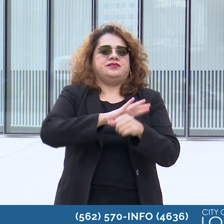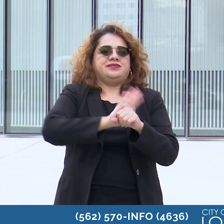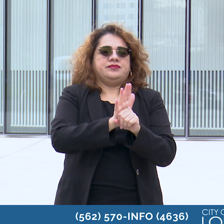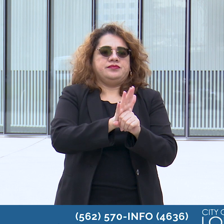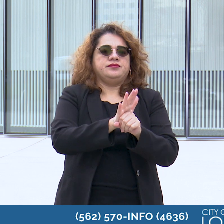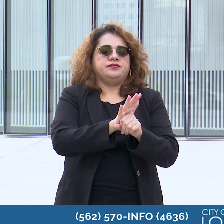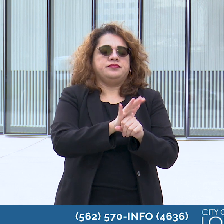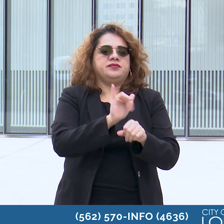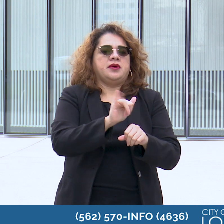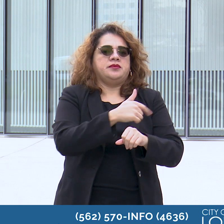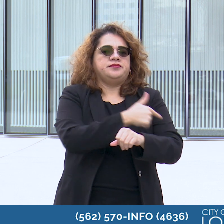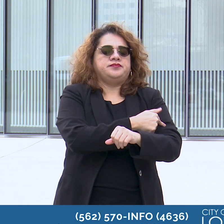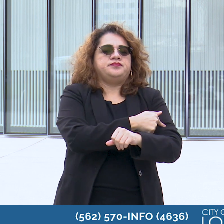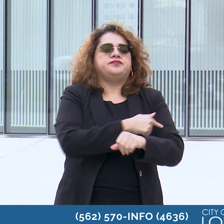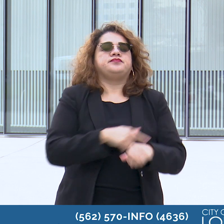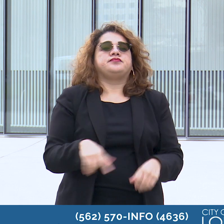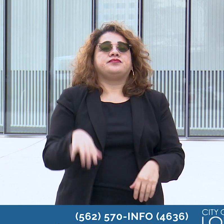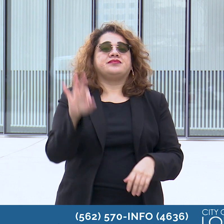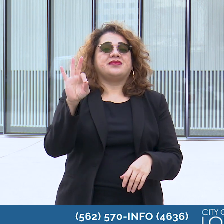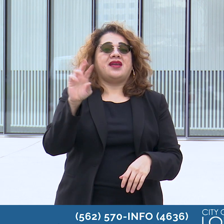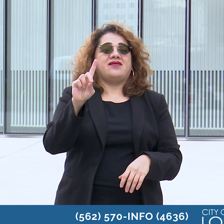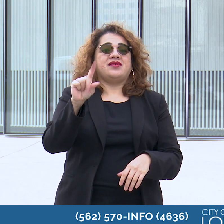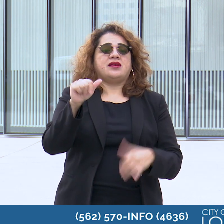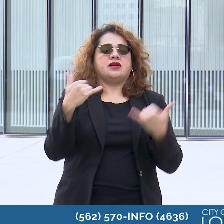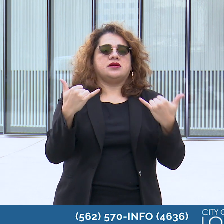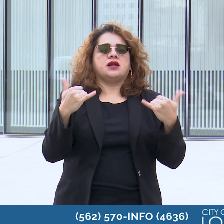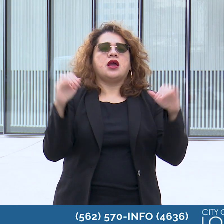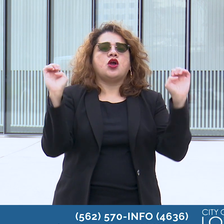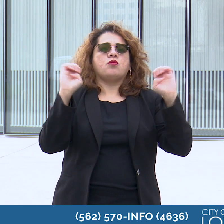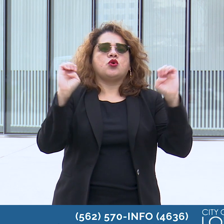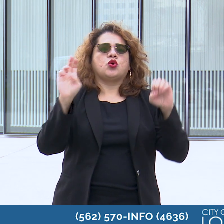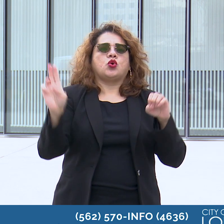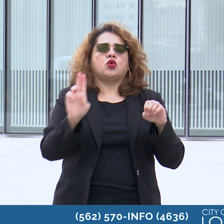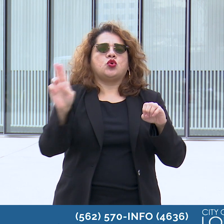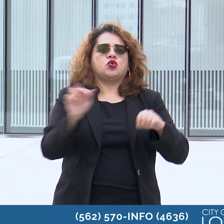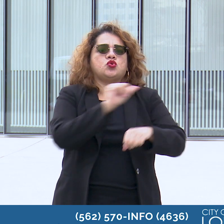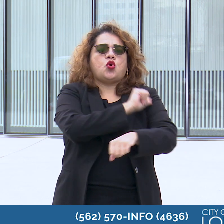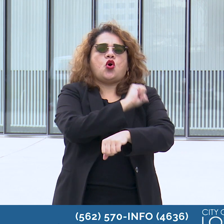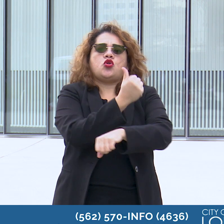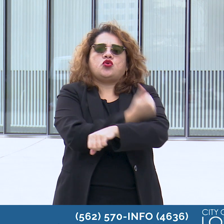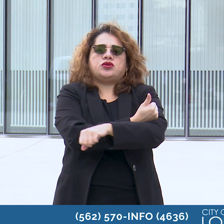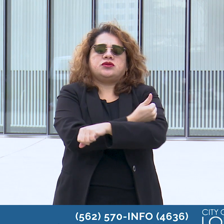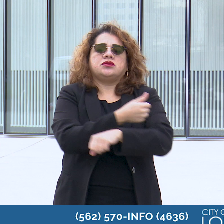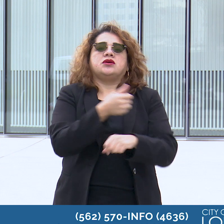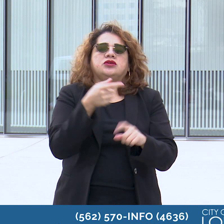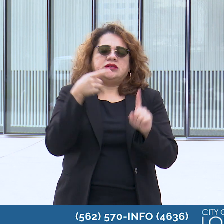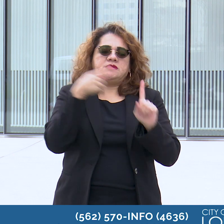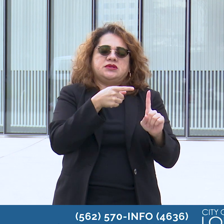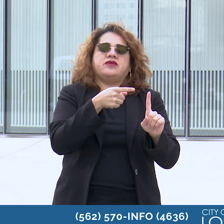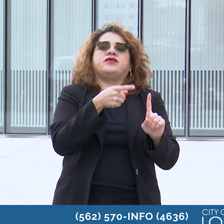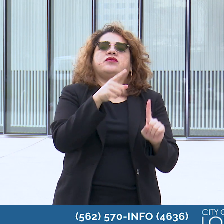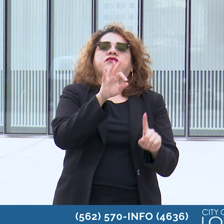Today the FDA will complete the review of the emergency use authorization for the Pfizer vaccine.